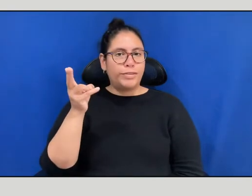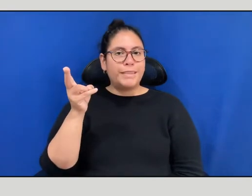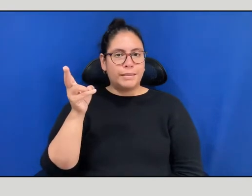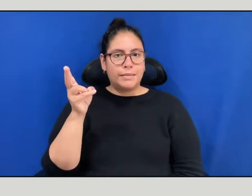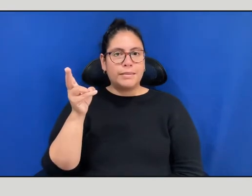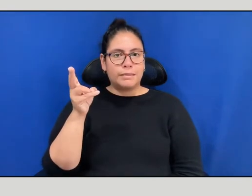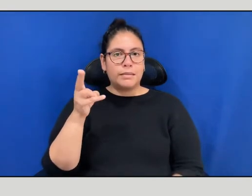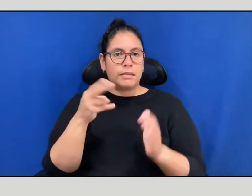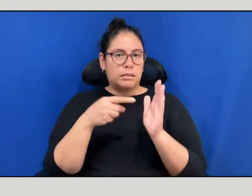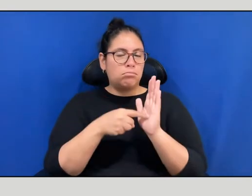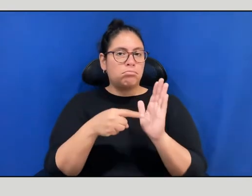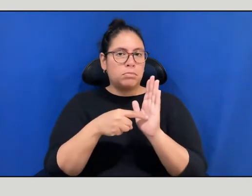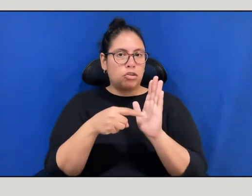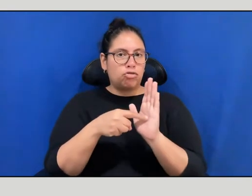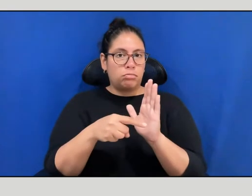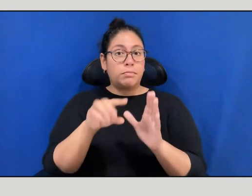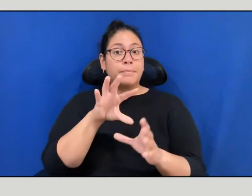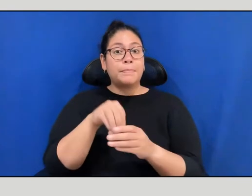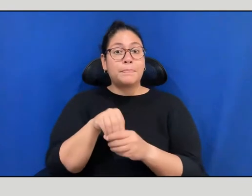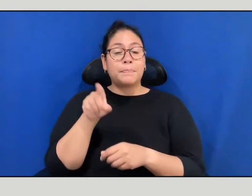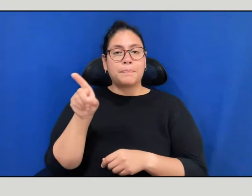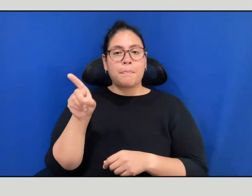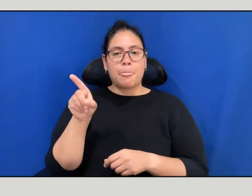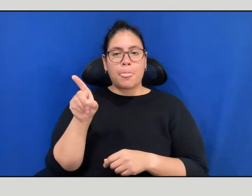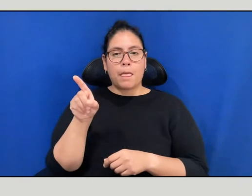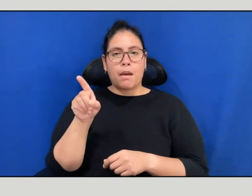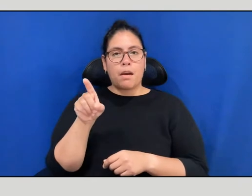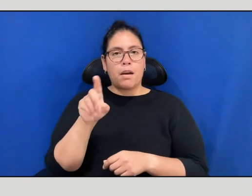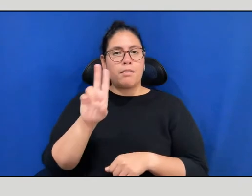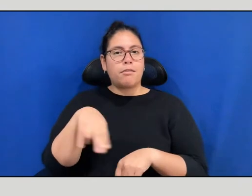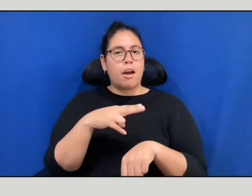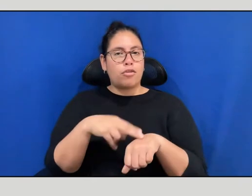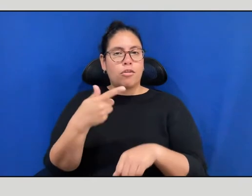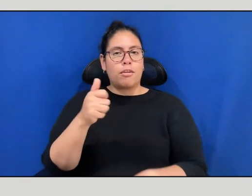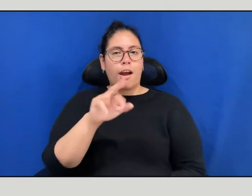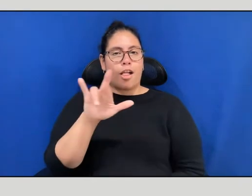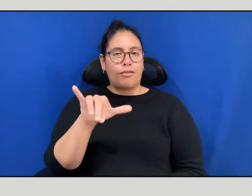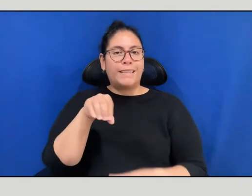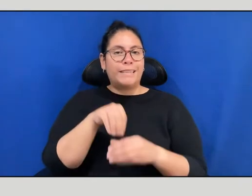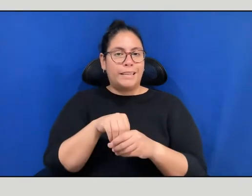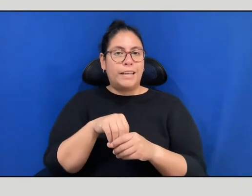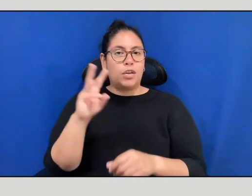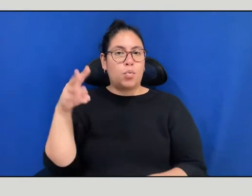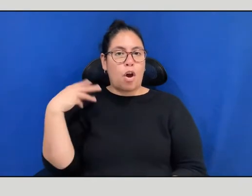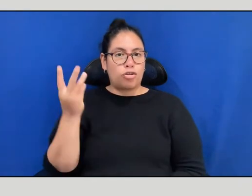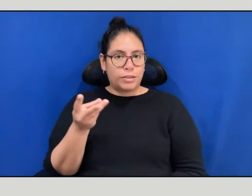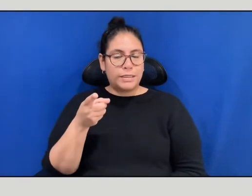at the National Gallery in Washington, having traveled from Houston, and before that,